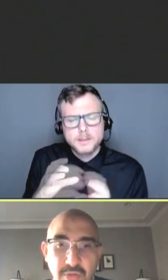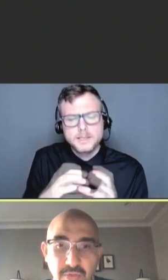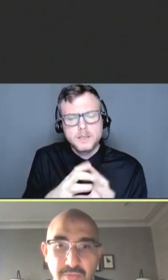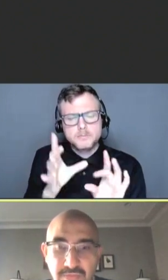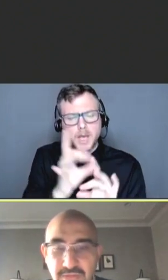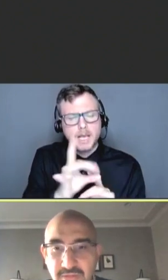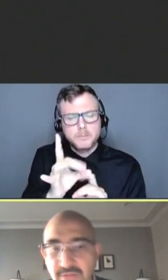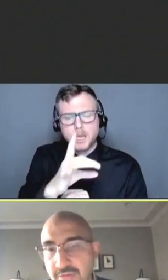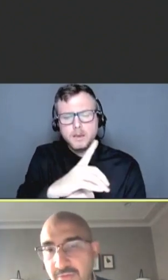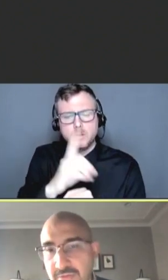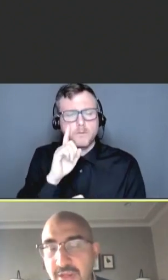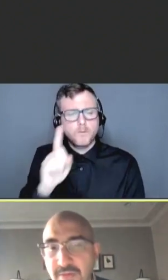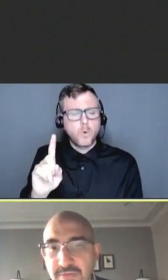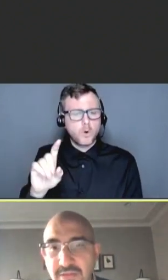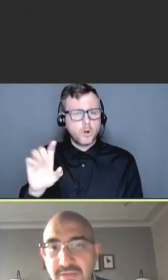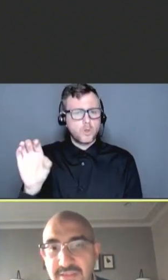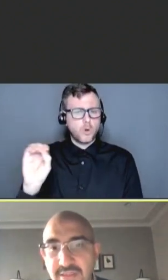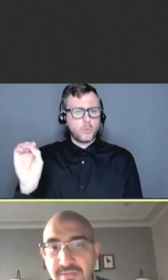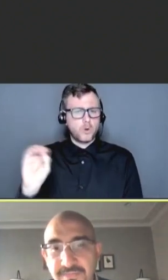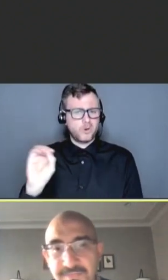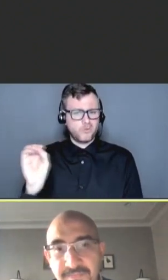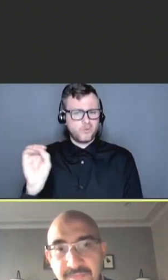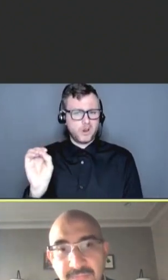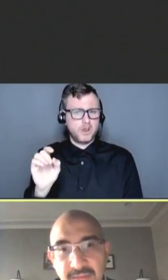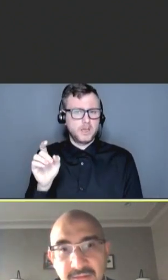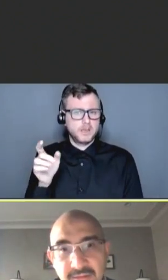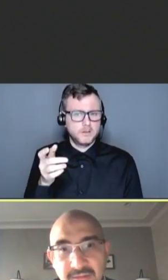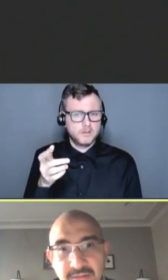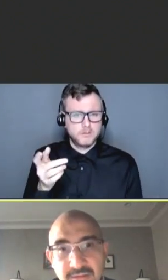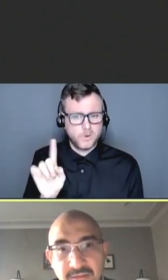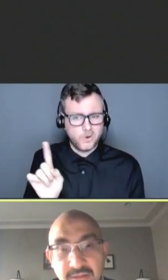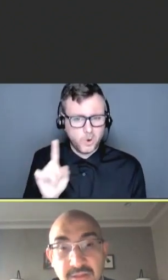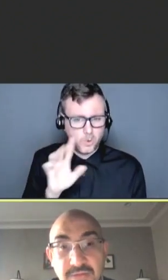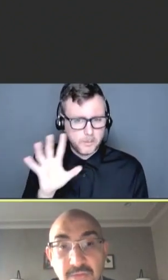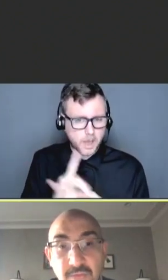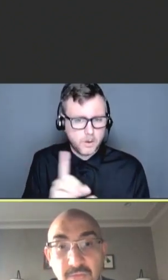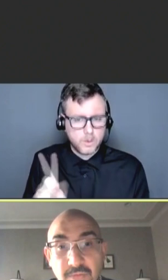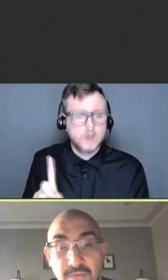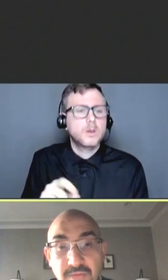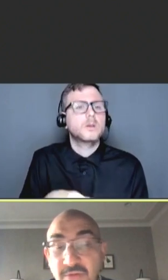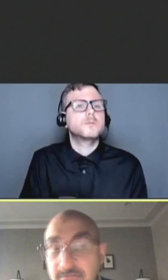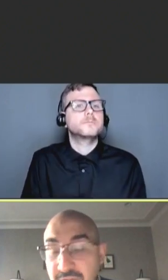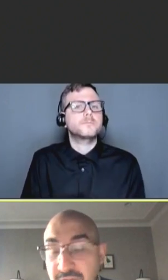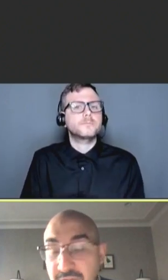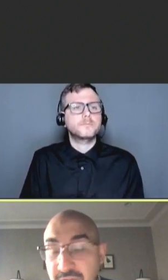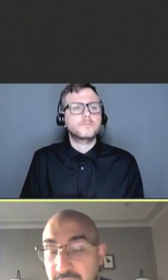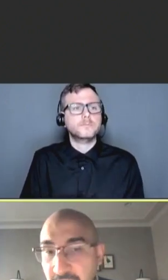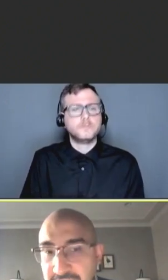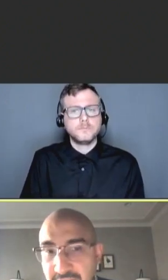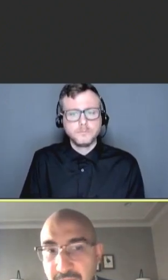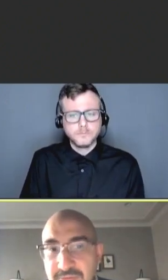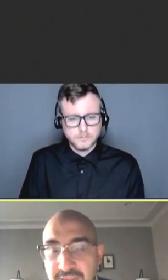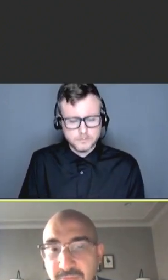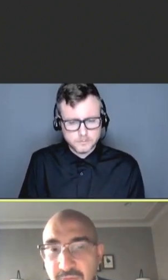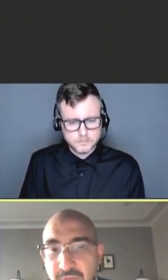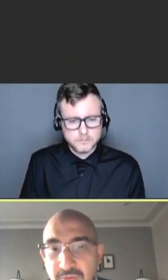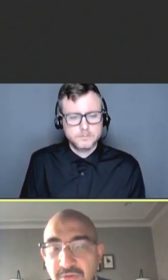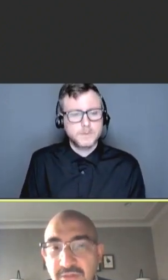Omicron protein, or the spike protein? Next slide. So not surprisingly, those six